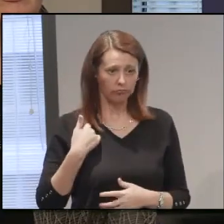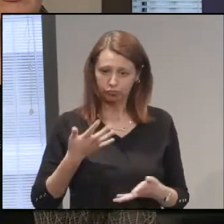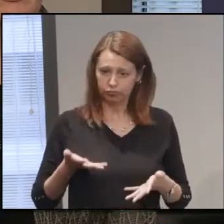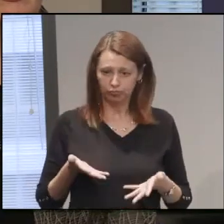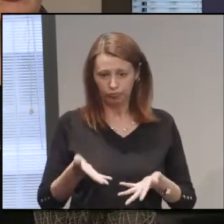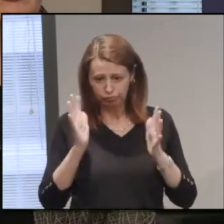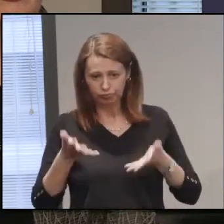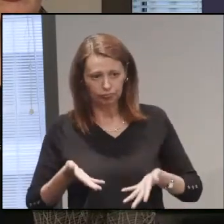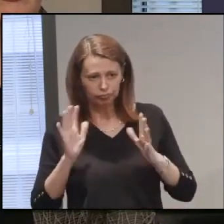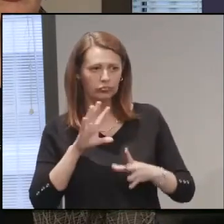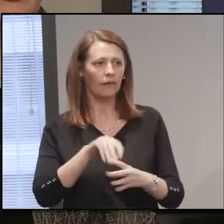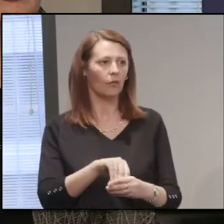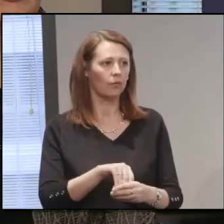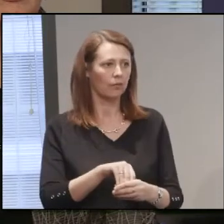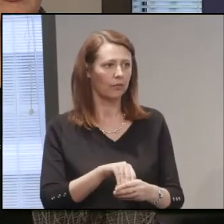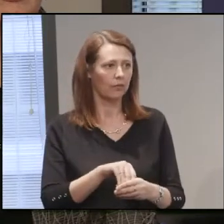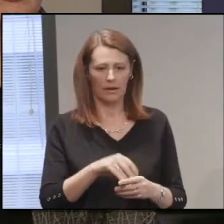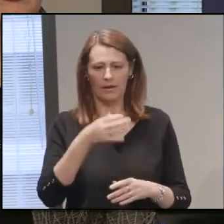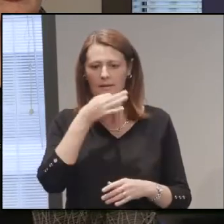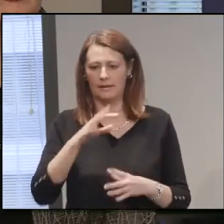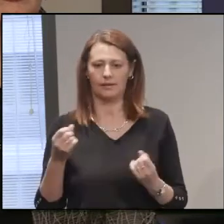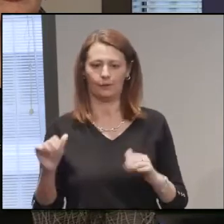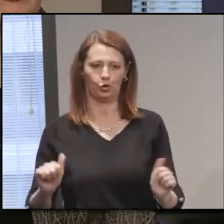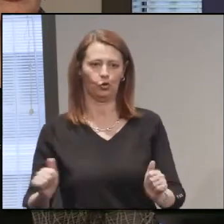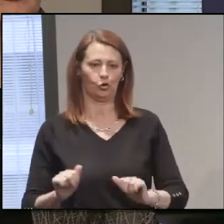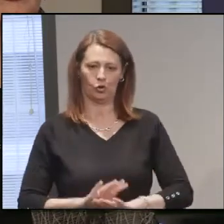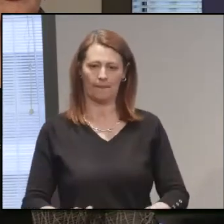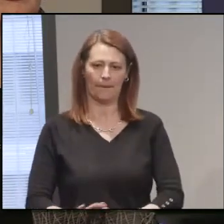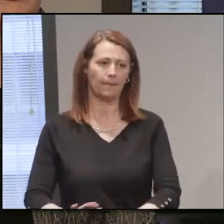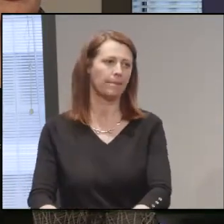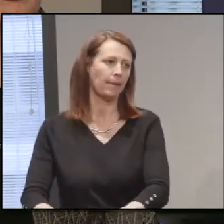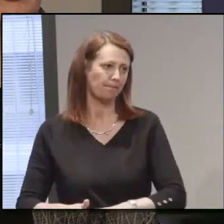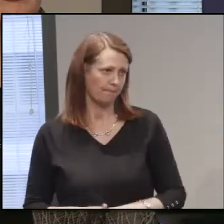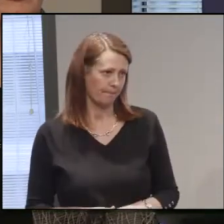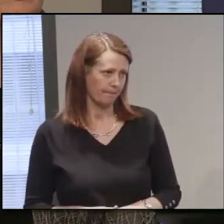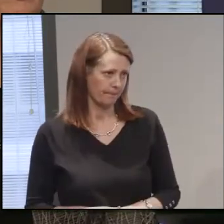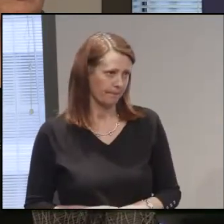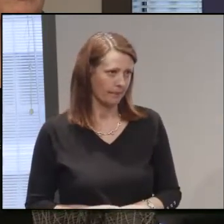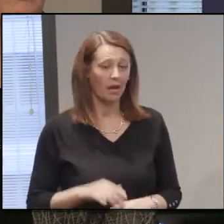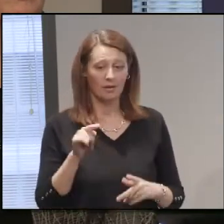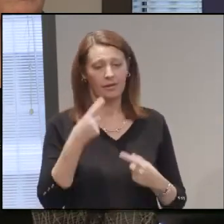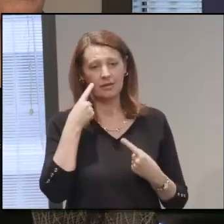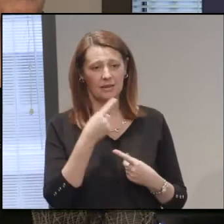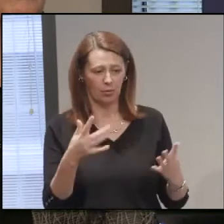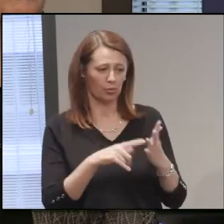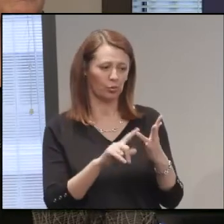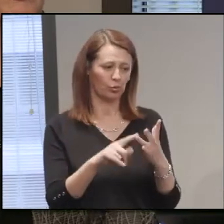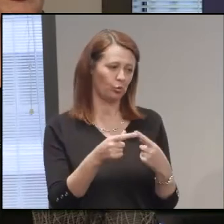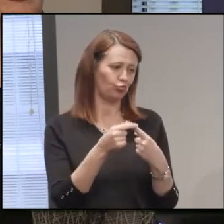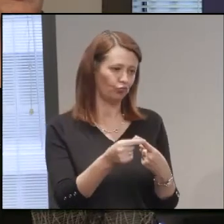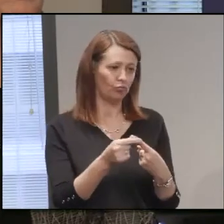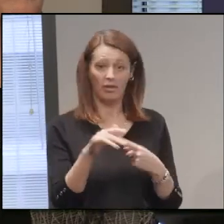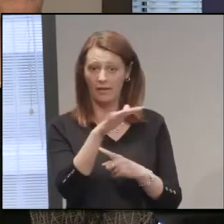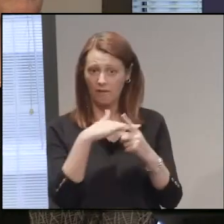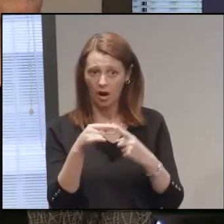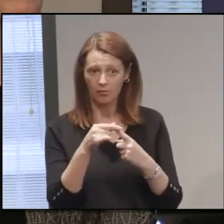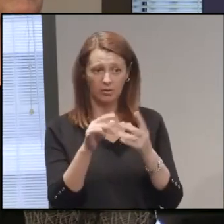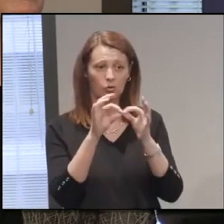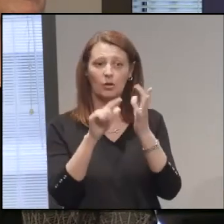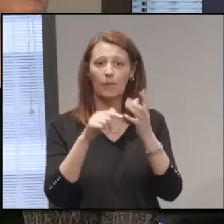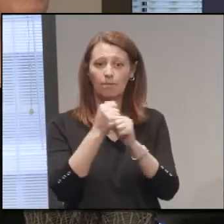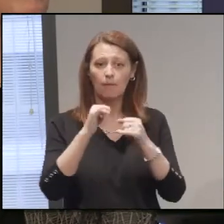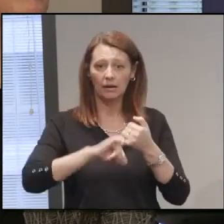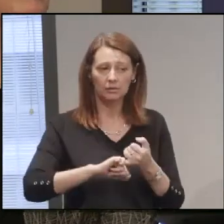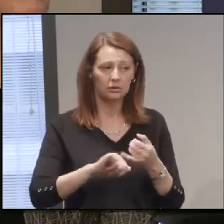have, kids don't have any more, and this is the exposures to the environment, to bugs, to dirt.